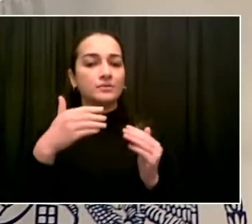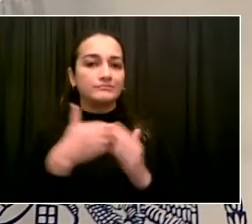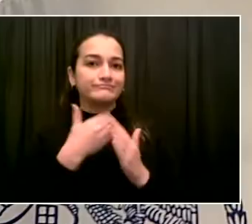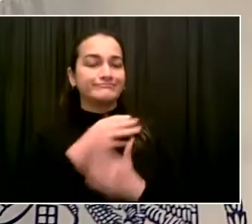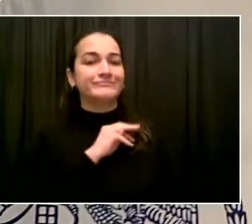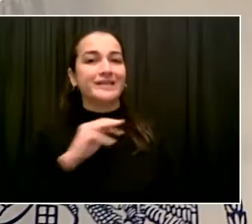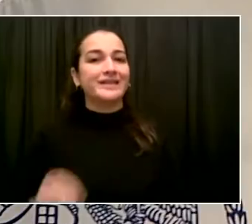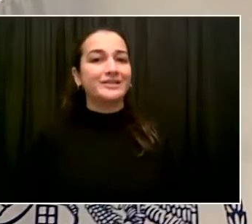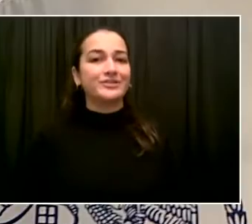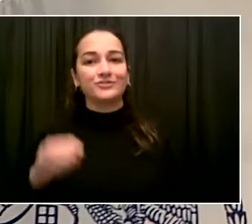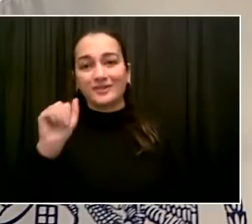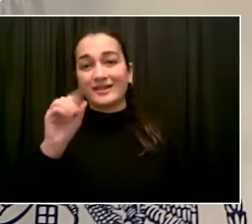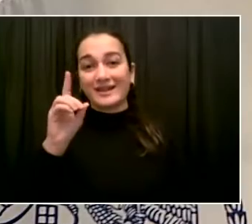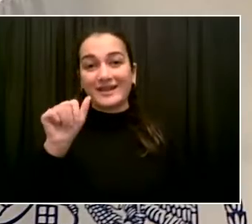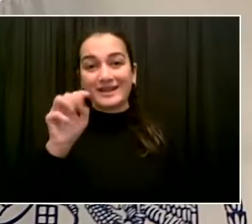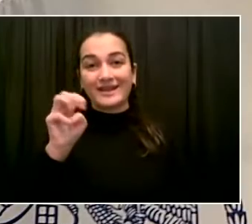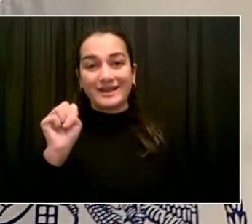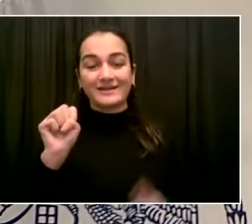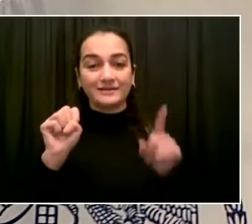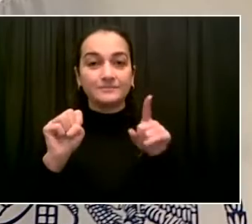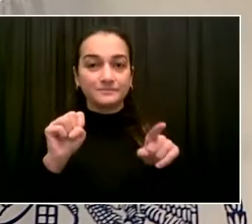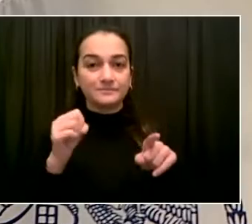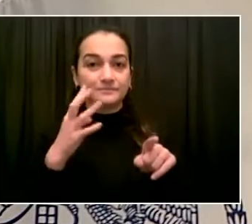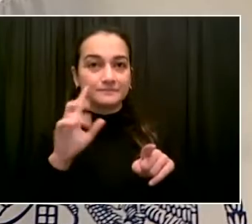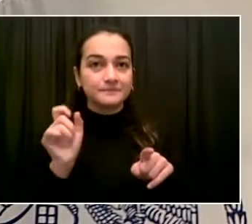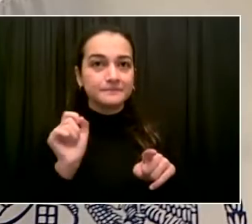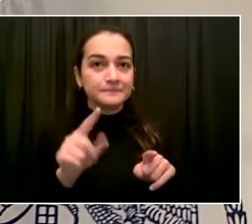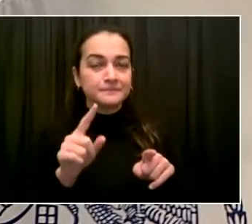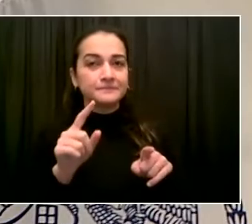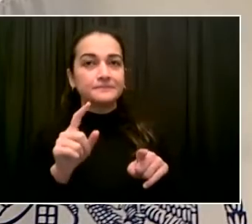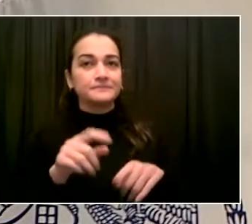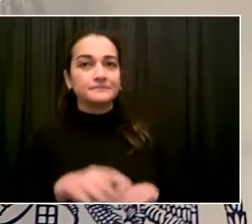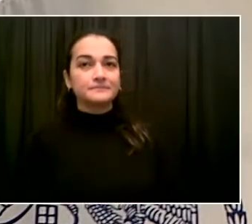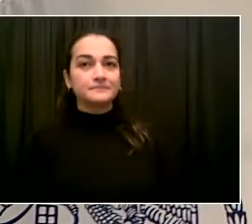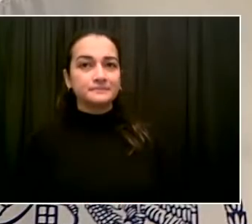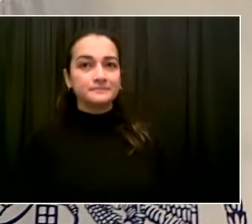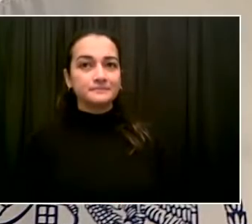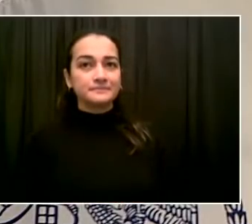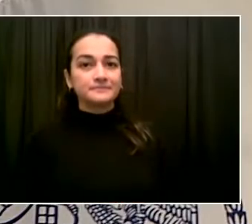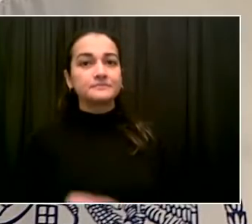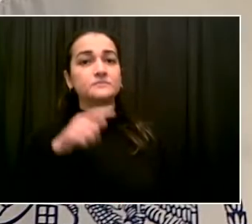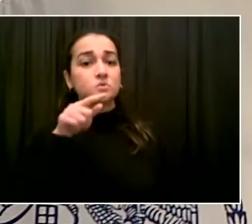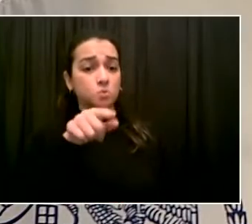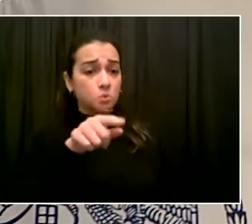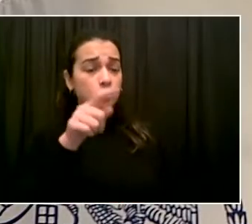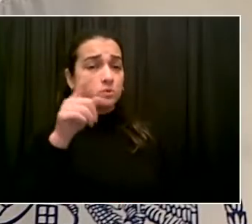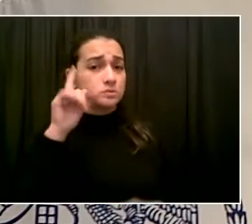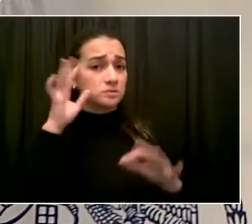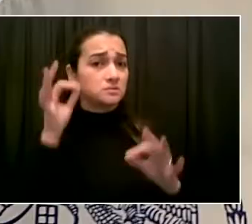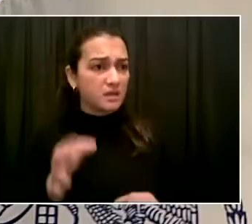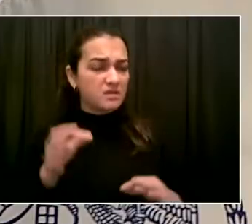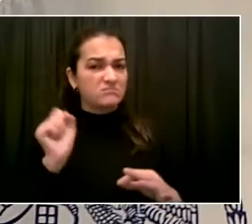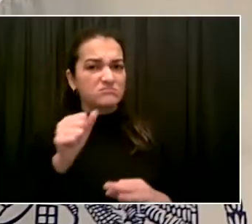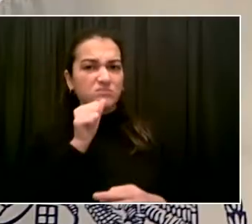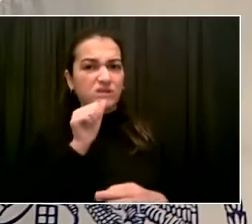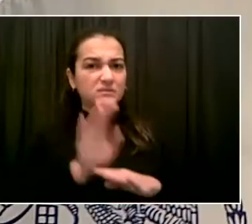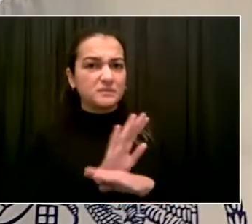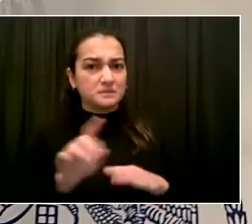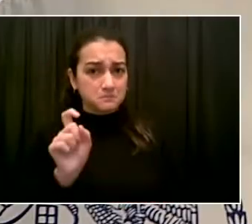QUESTION ABOUT YOUR CONVERSATION WITH MOAYRA-L ECTLE ERIC ADAMS. CAN YOU SAY WHEN U YOARRIVED AT THIS DECISION AND WHEN YO U